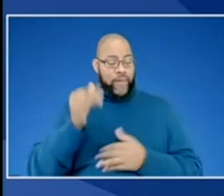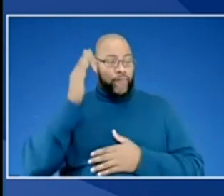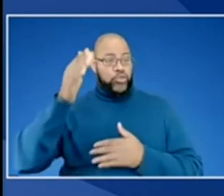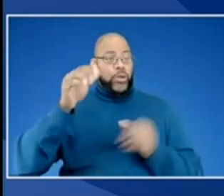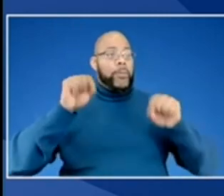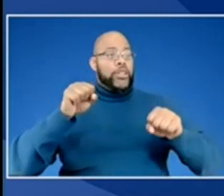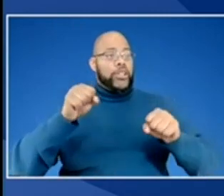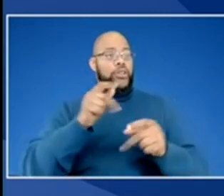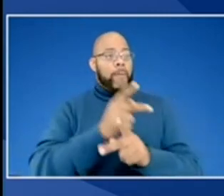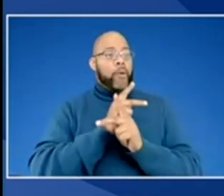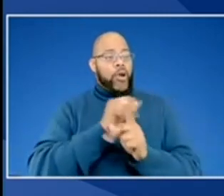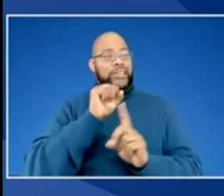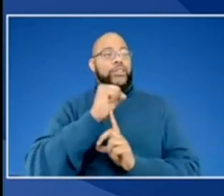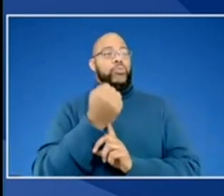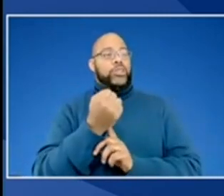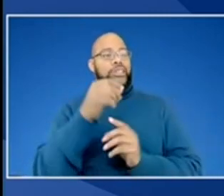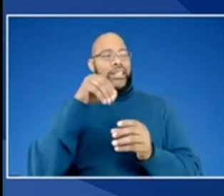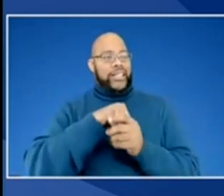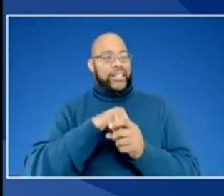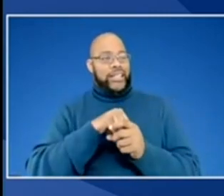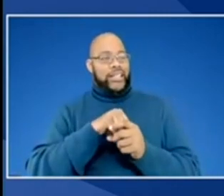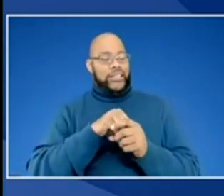situations in a streamlined manner?